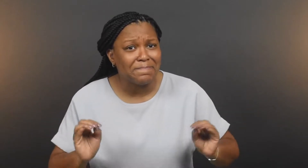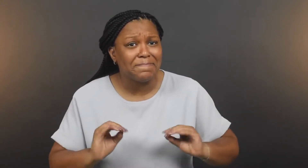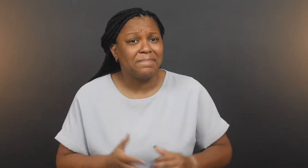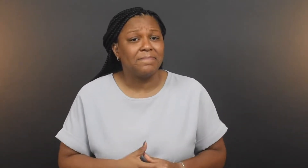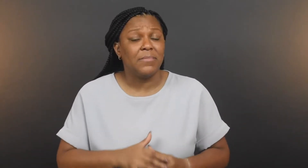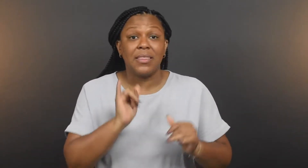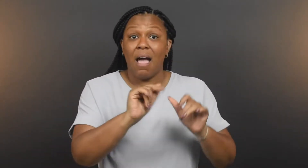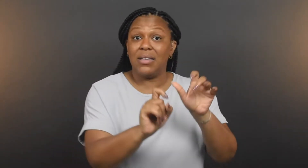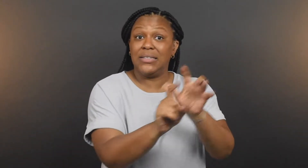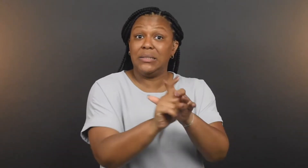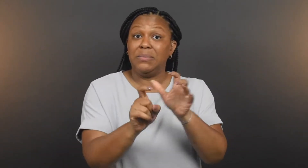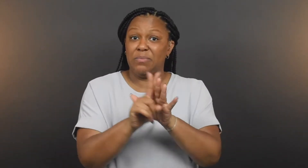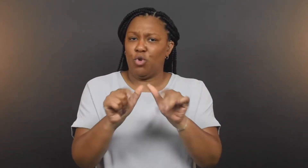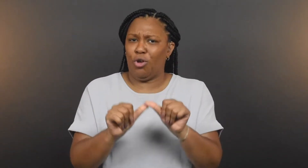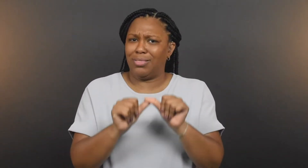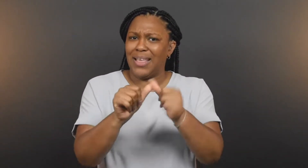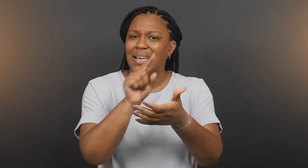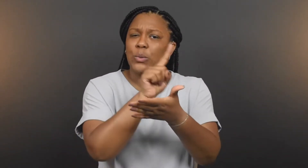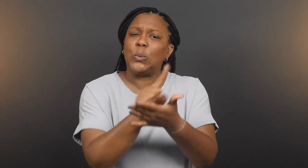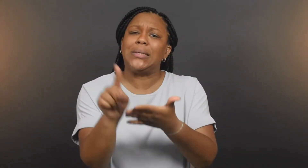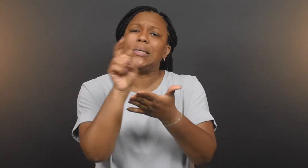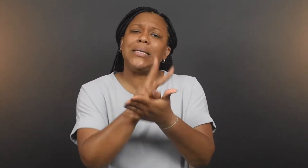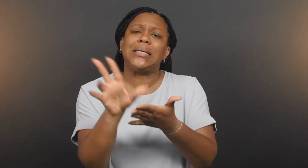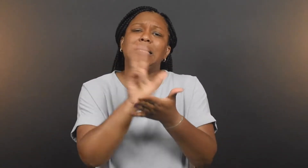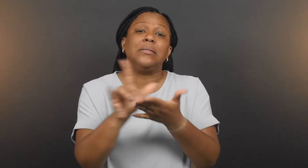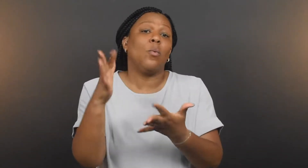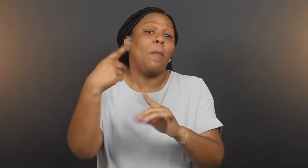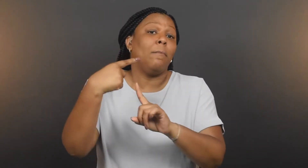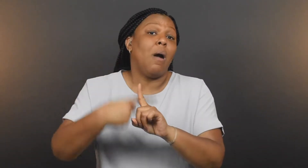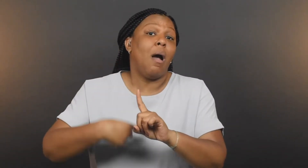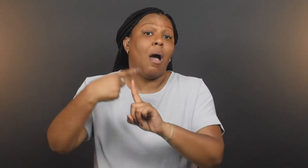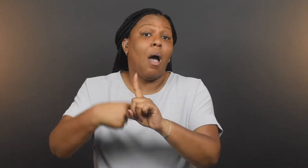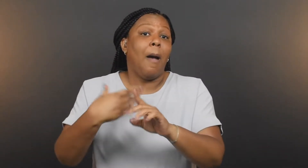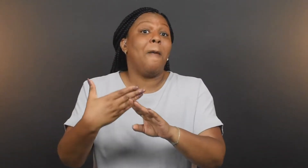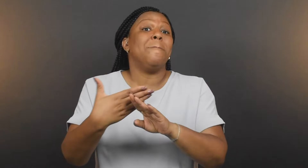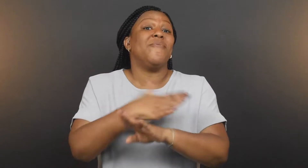difficulty concentrating, heart damage, or inflamed organs.